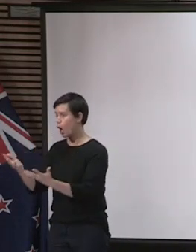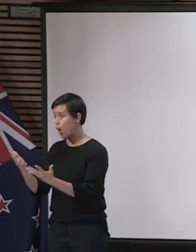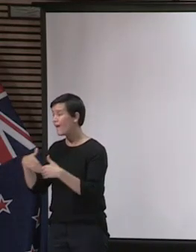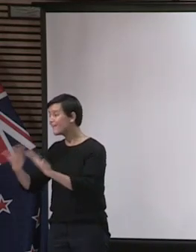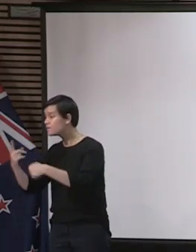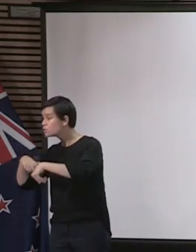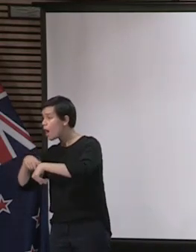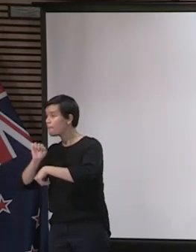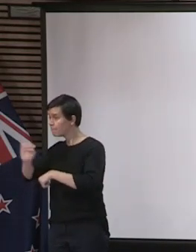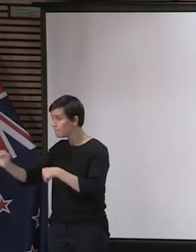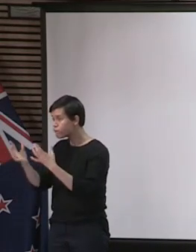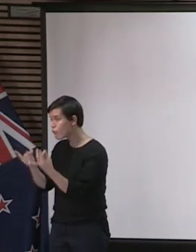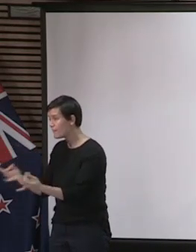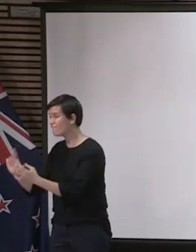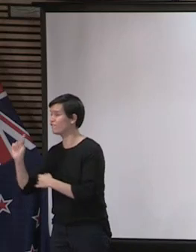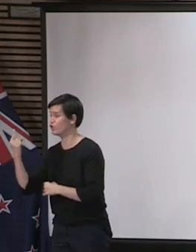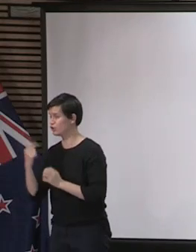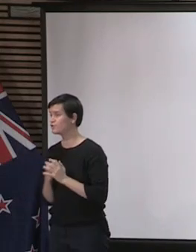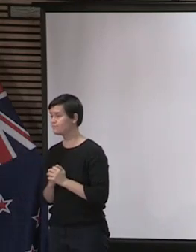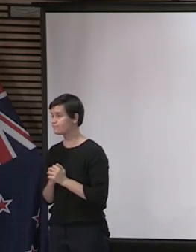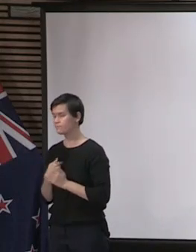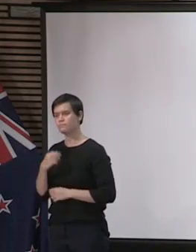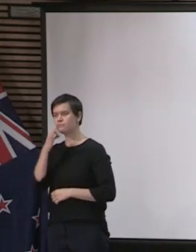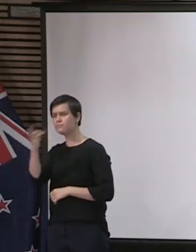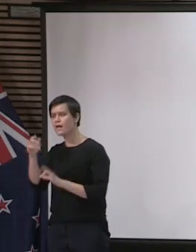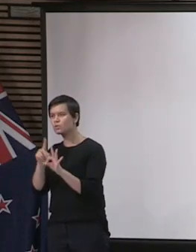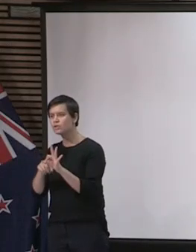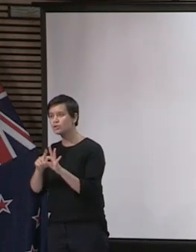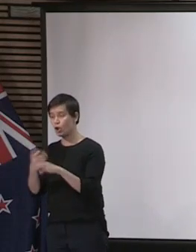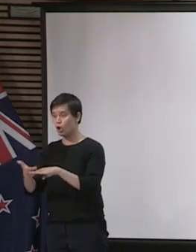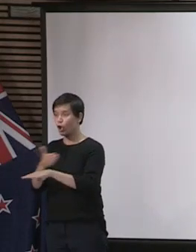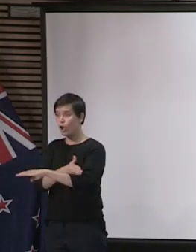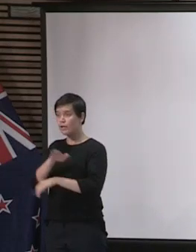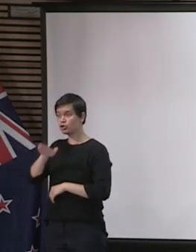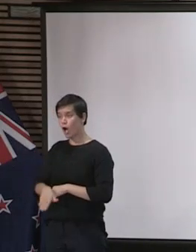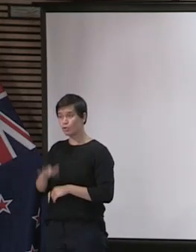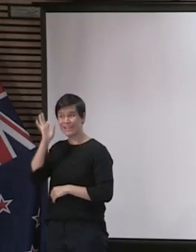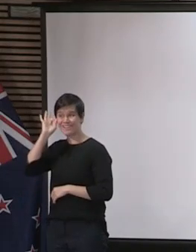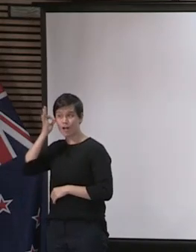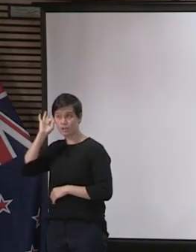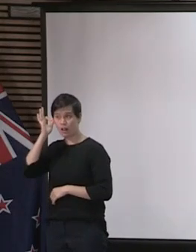education sector, but we absolutely accept, we do need to give notice and time and there does need to be